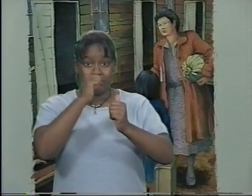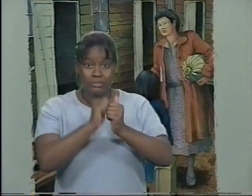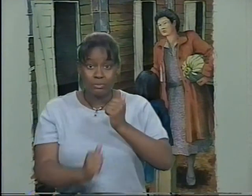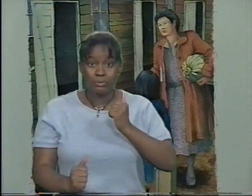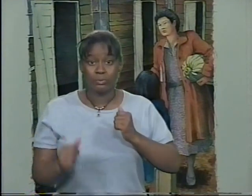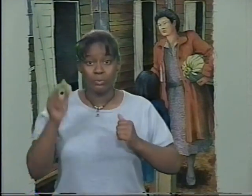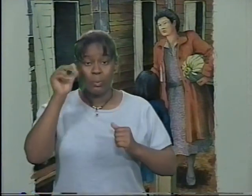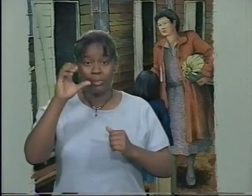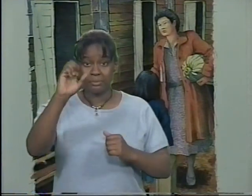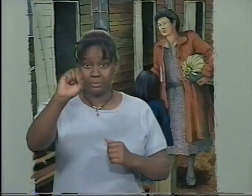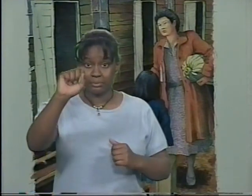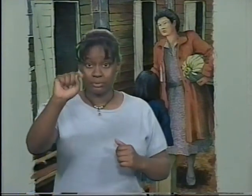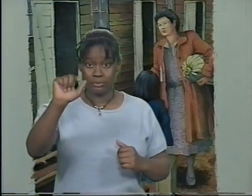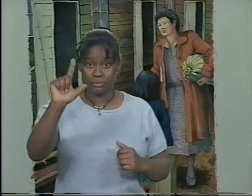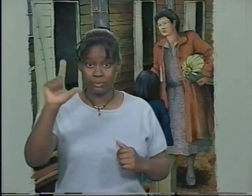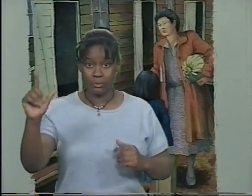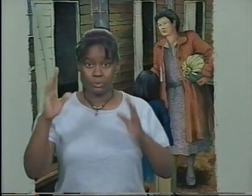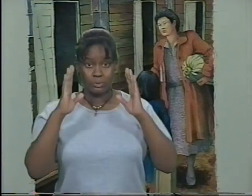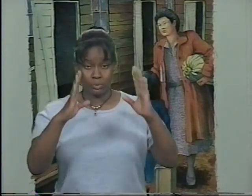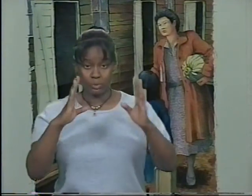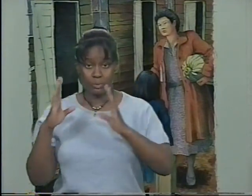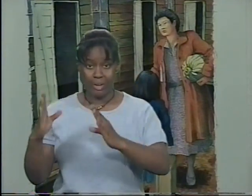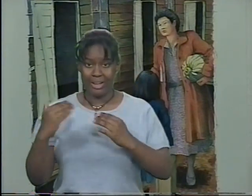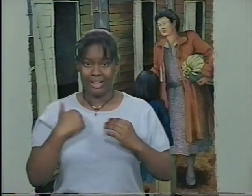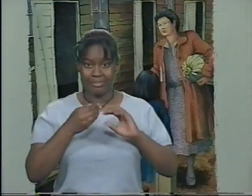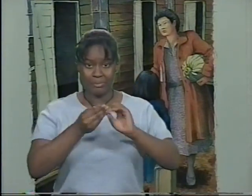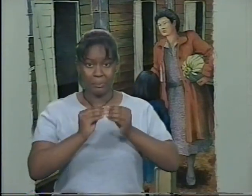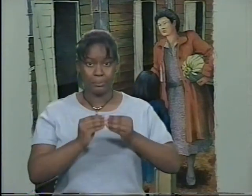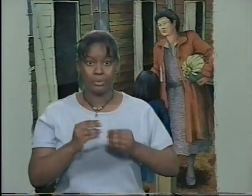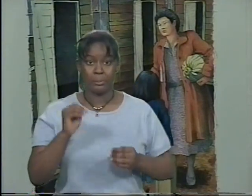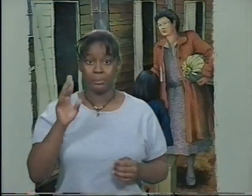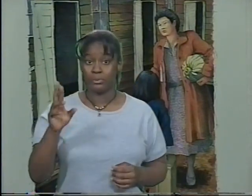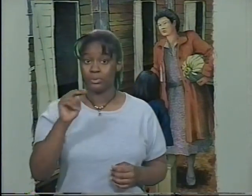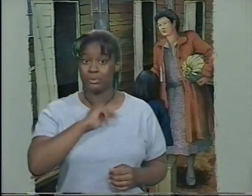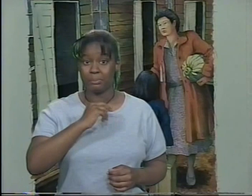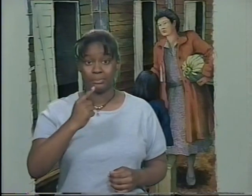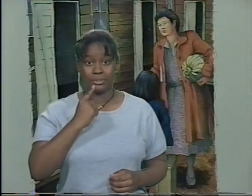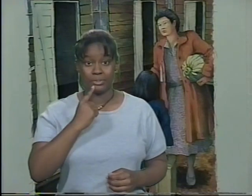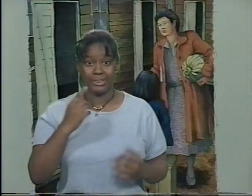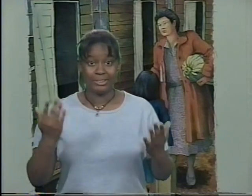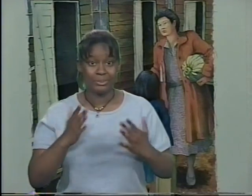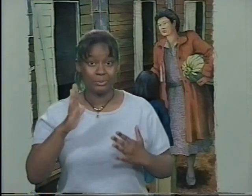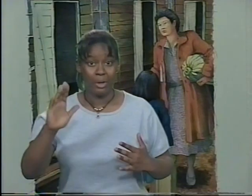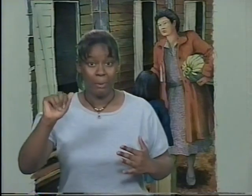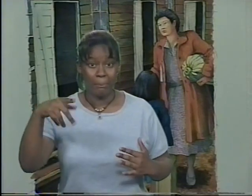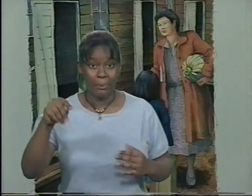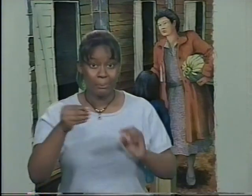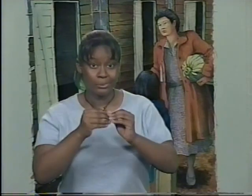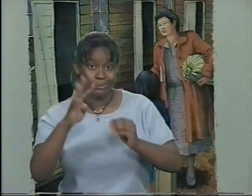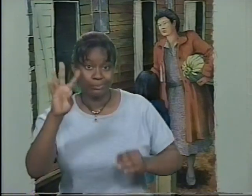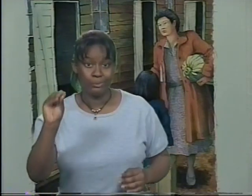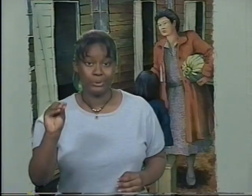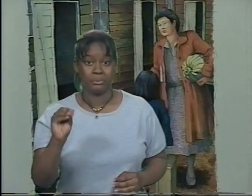It was a long stable where the horses had lived, and each stall had a number on it. "Well, here it is," Mr. Noma said as he came